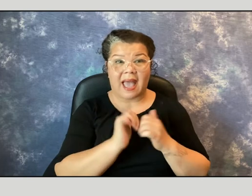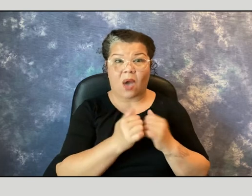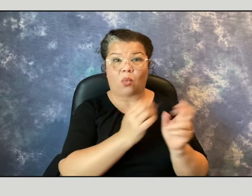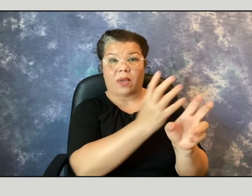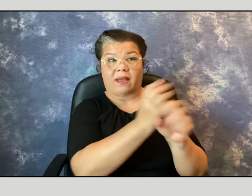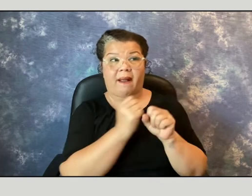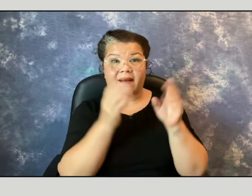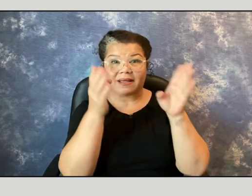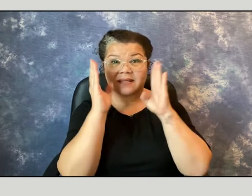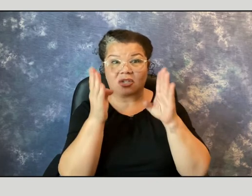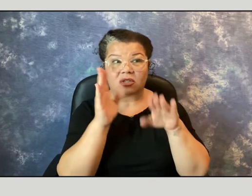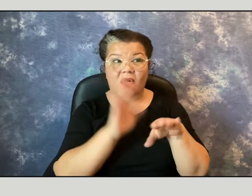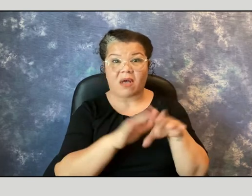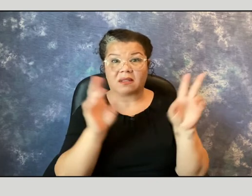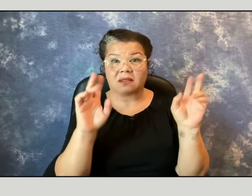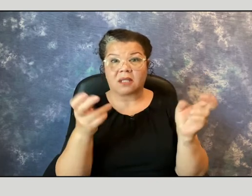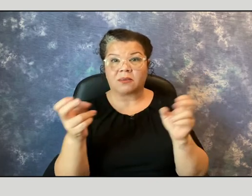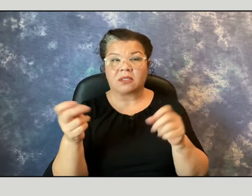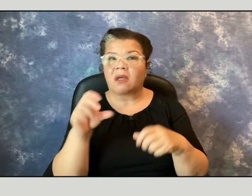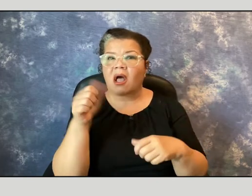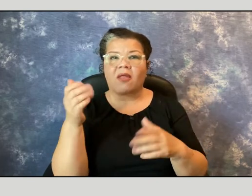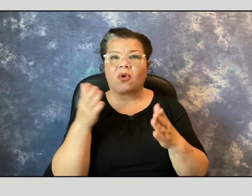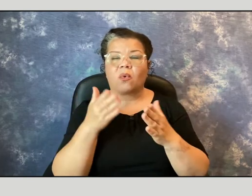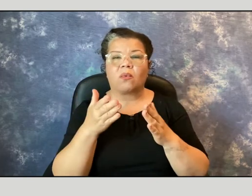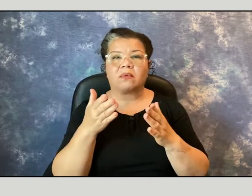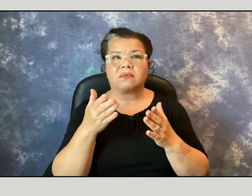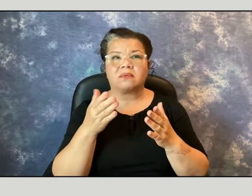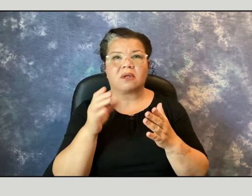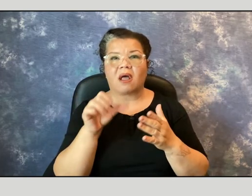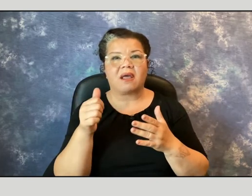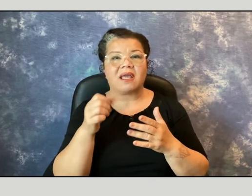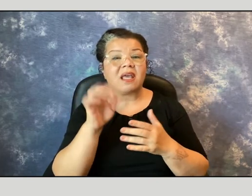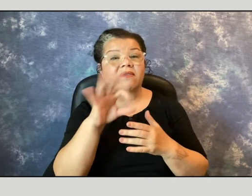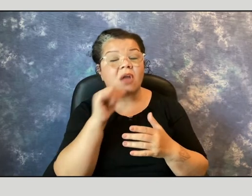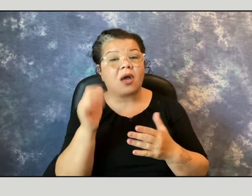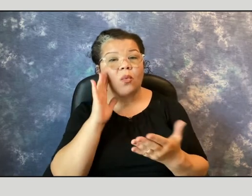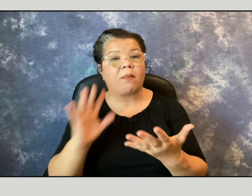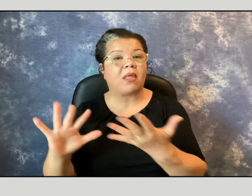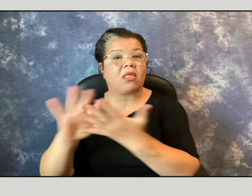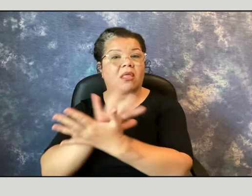but there's so much that has happened in the last five years. I mean, a governor was toppled.